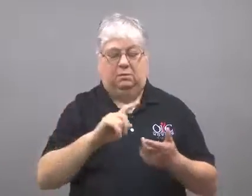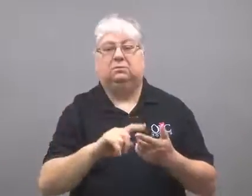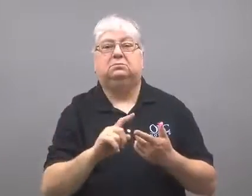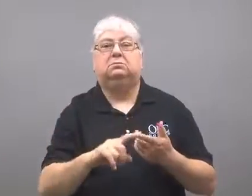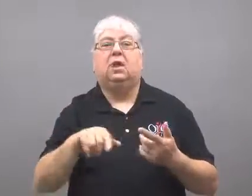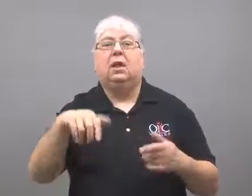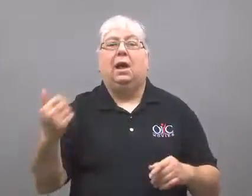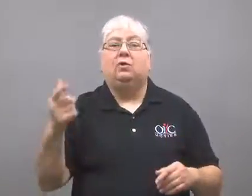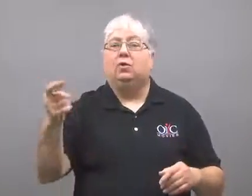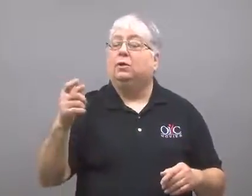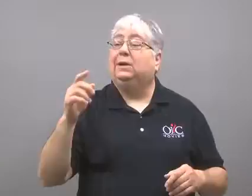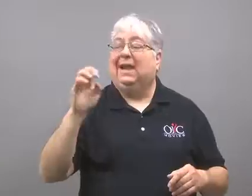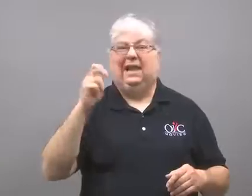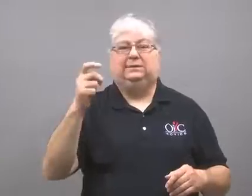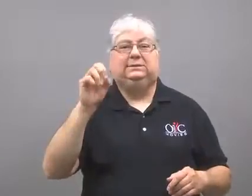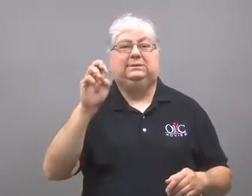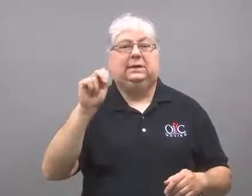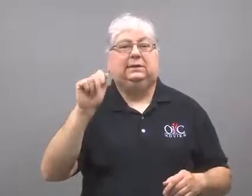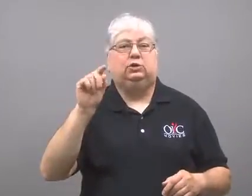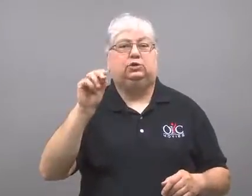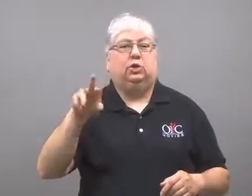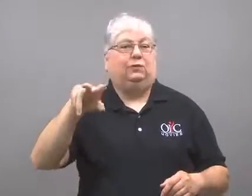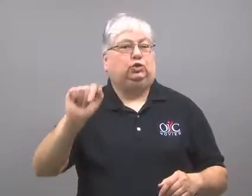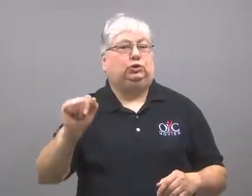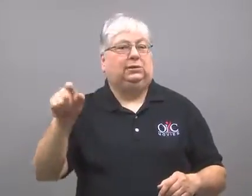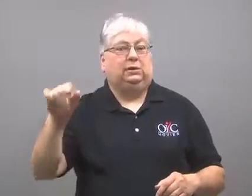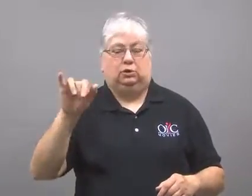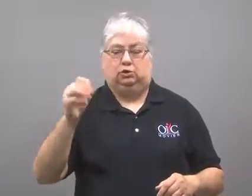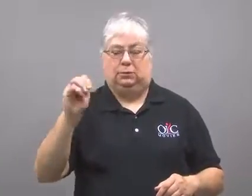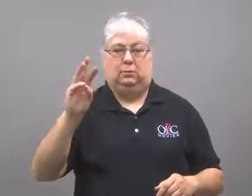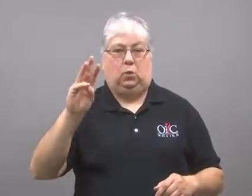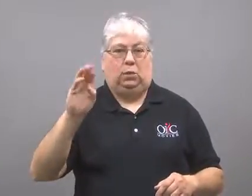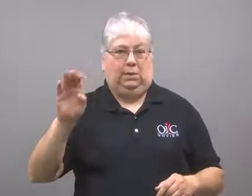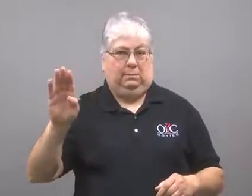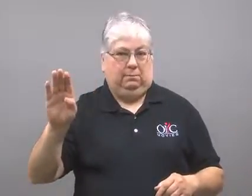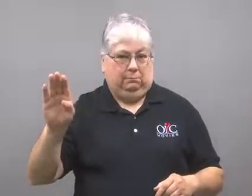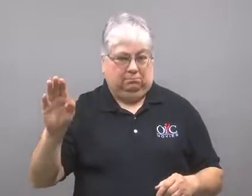Jim Webb, a former senator from Virginia,